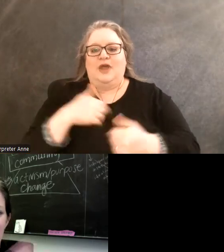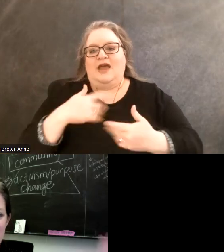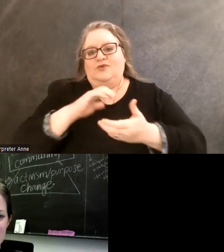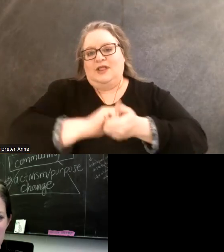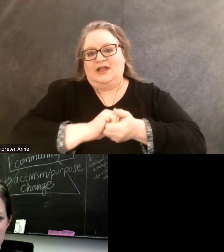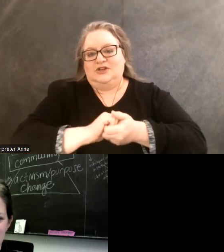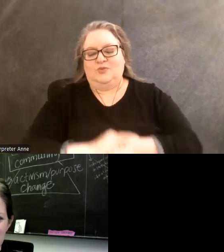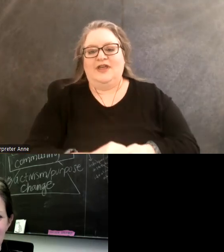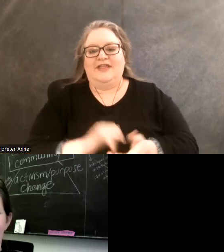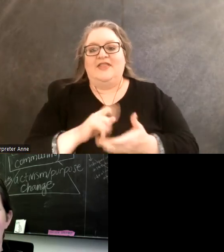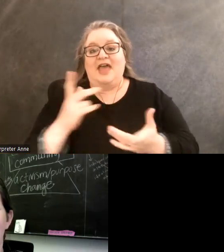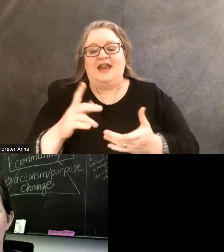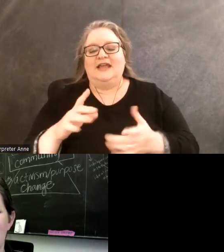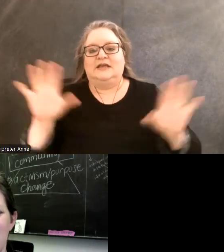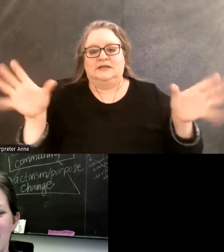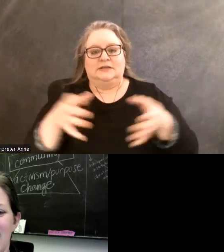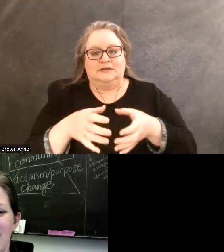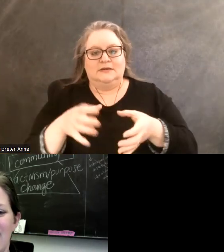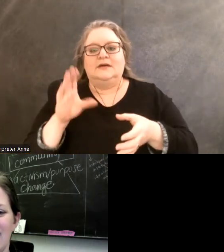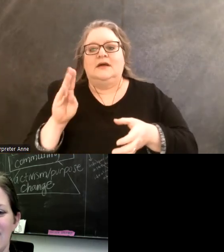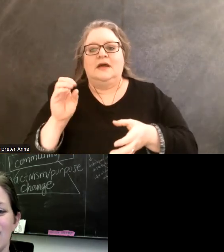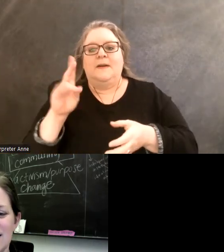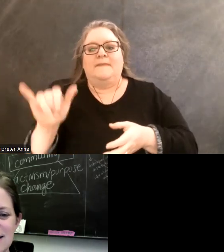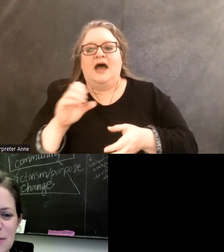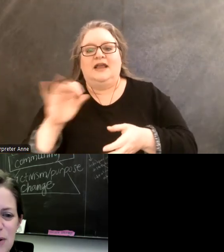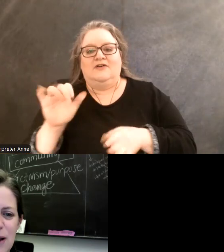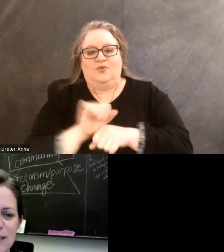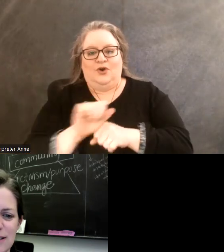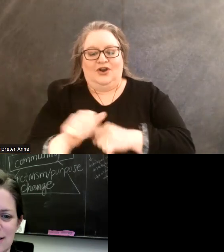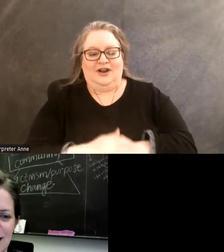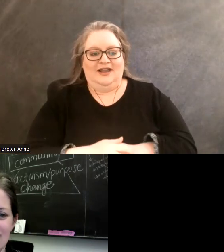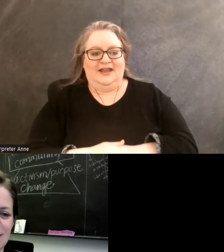That is Bodies of Work. And the residency program is